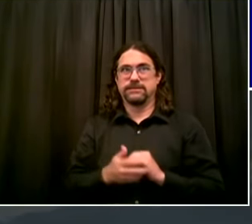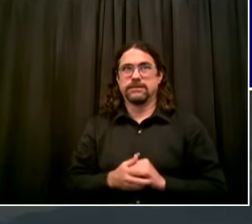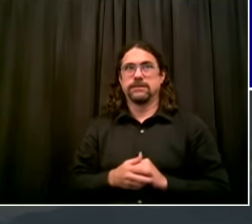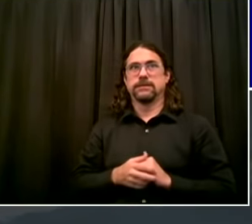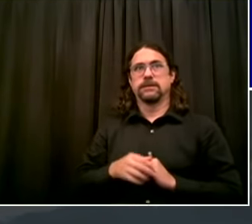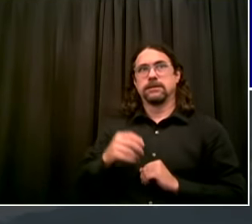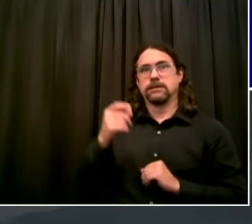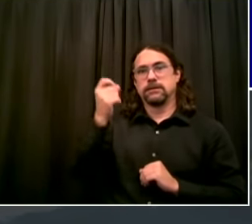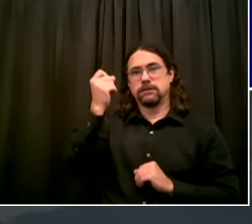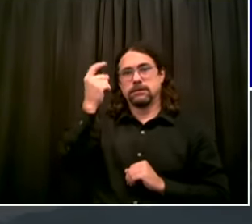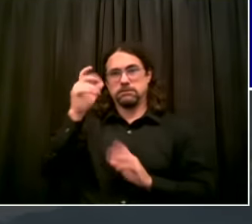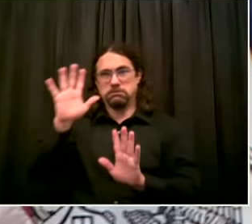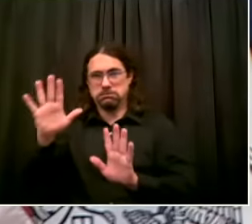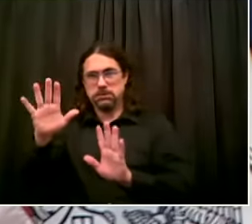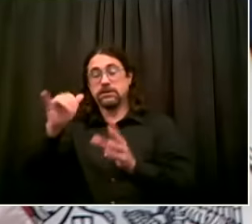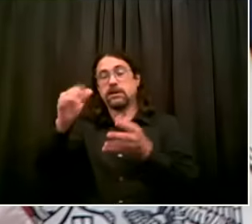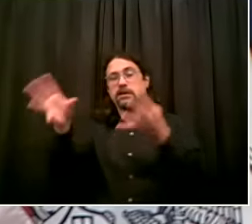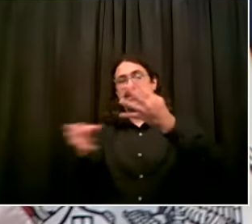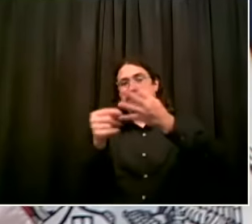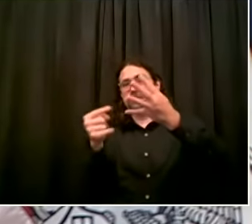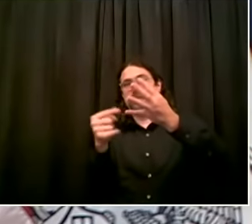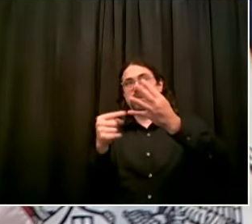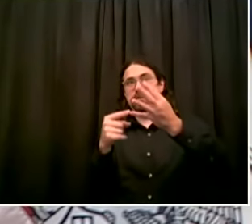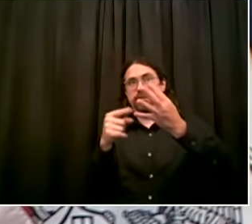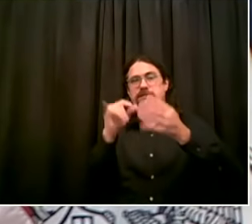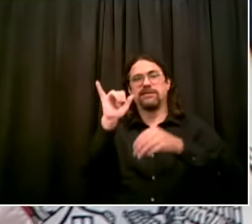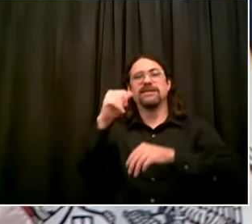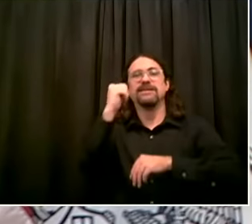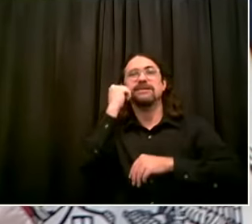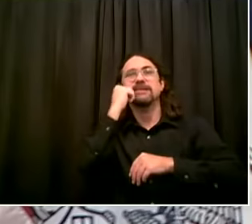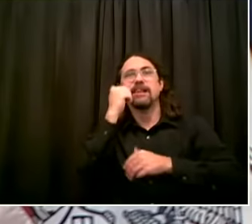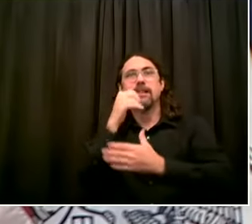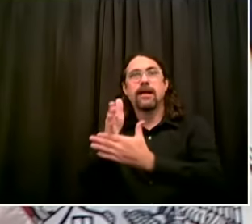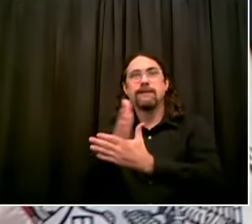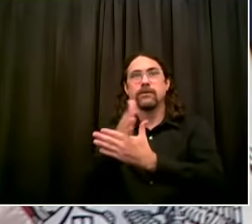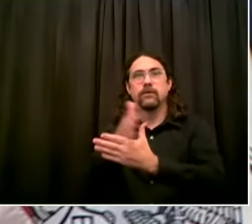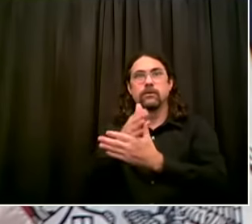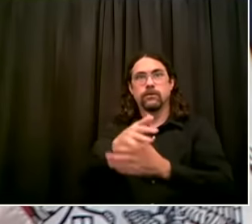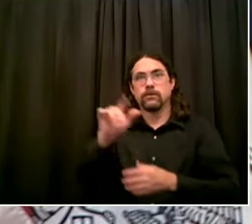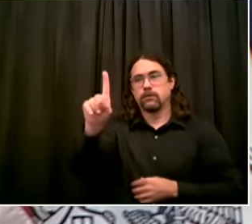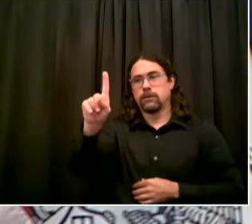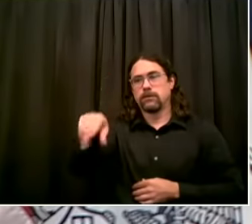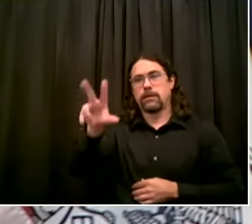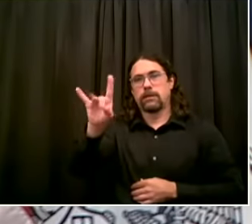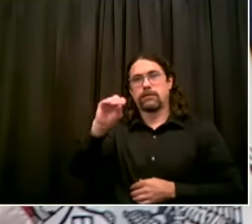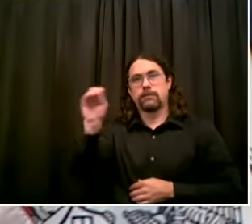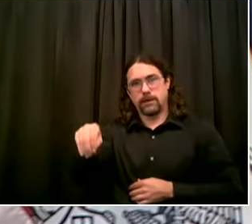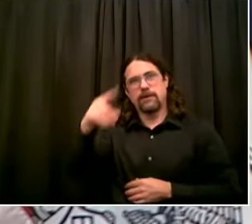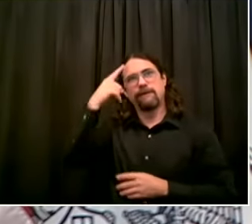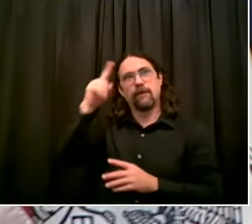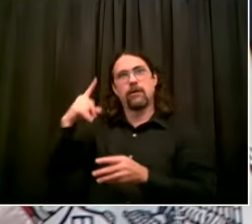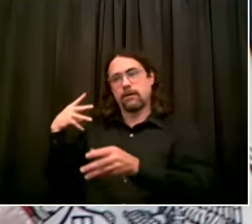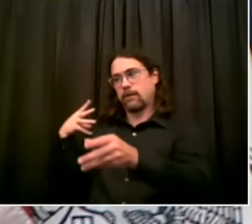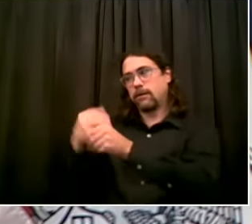WITH THE PARTICULAR PROBLEM. OKAY, THIS OF COSEUR MANES BASED ON THE SEVEN DAY AVERAGE WE ARE MOVING CONTINUALLY